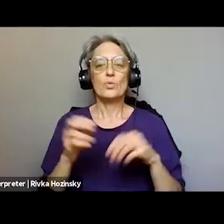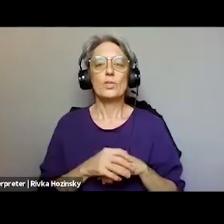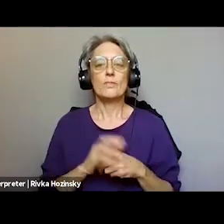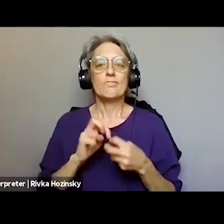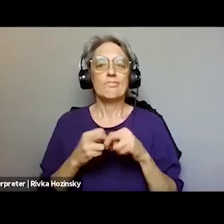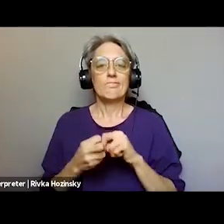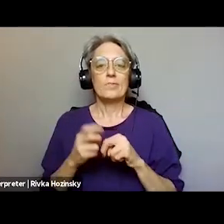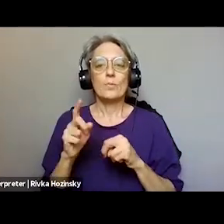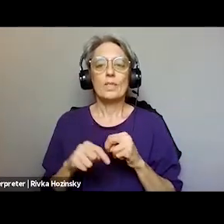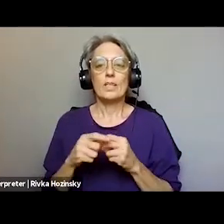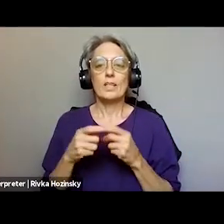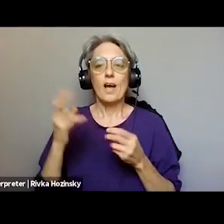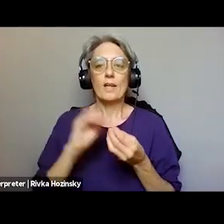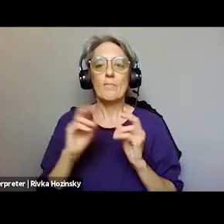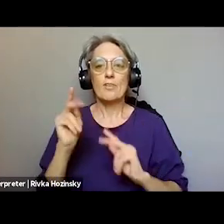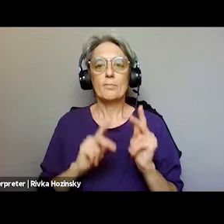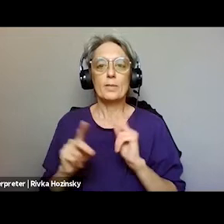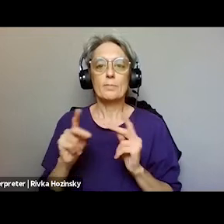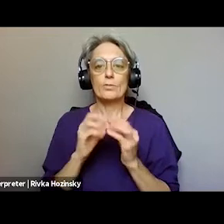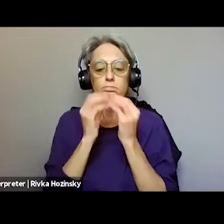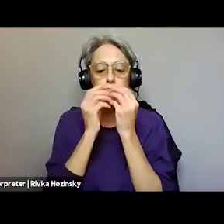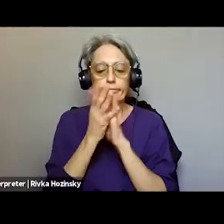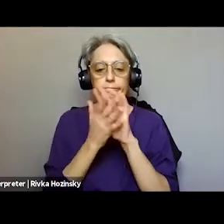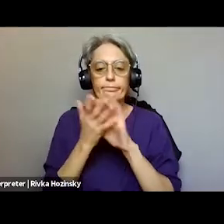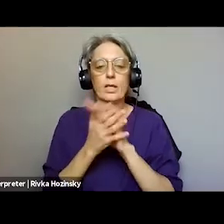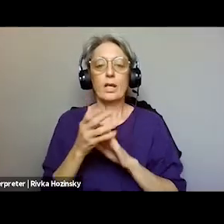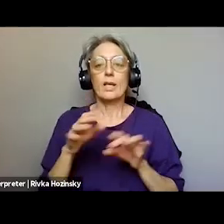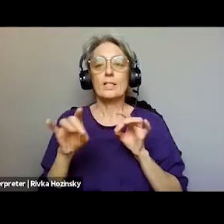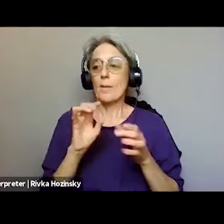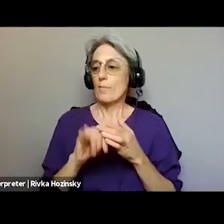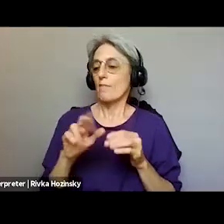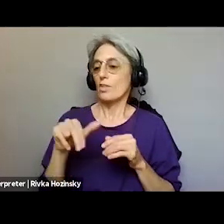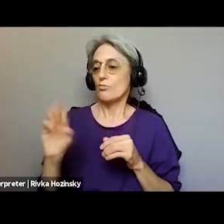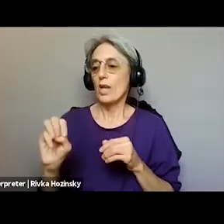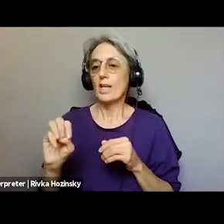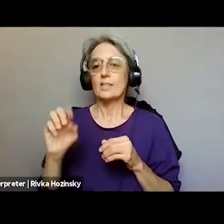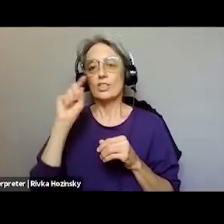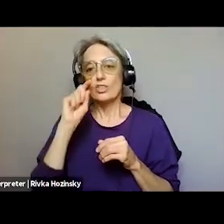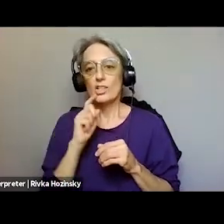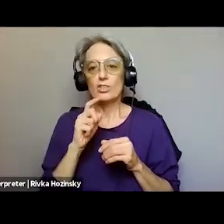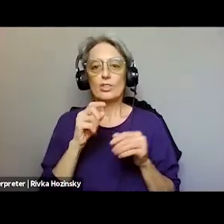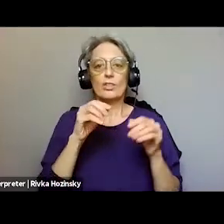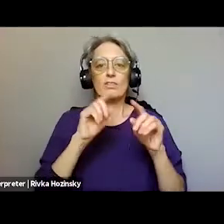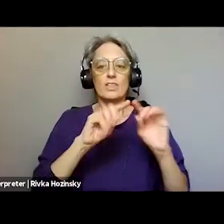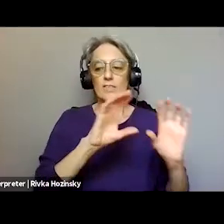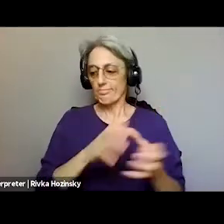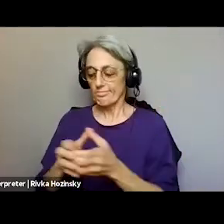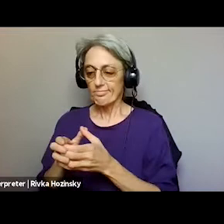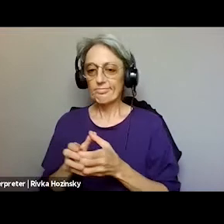people for statistical power. Subsampling that for race or gender analyses gets us into issues